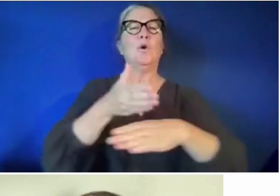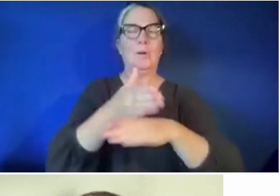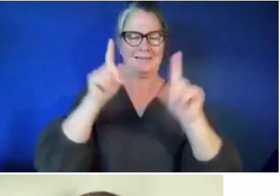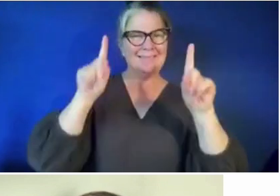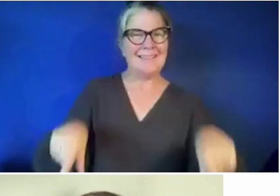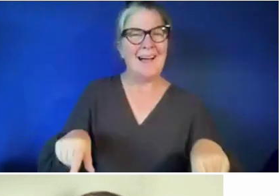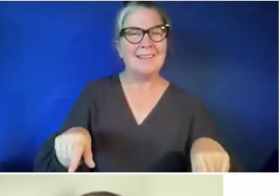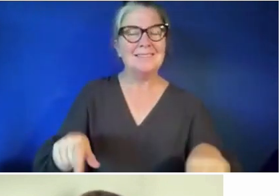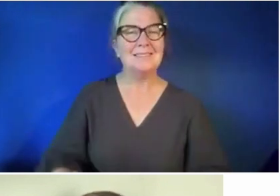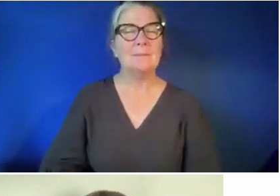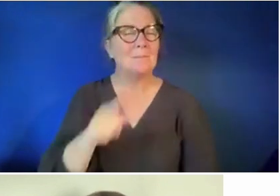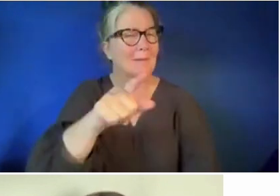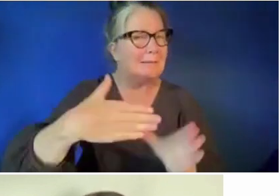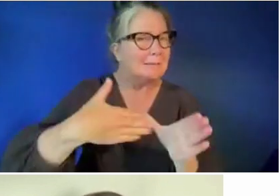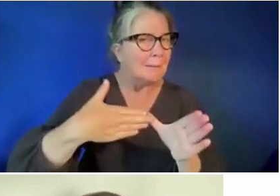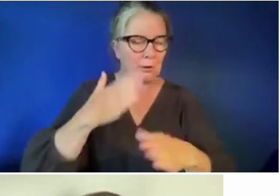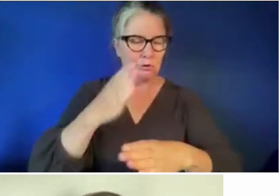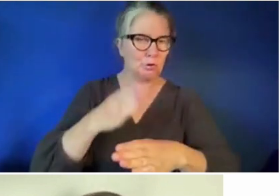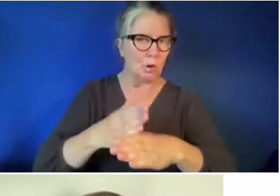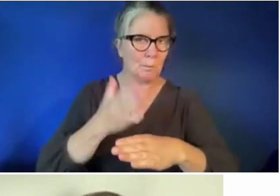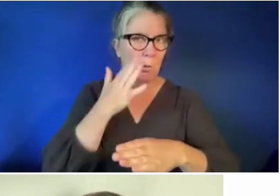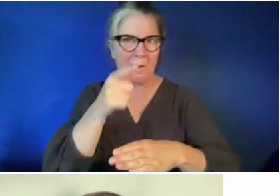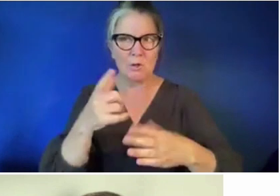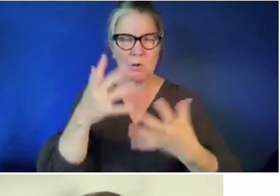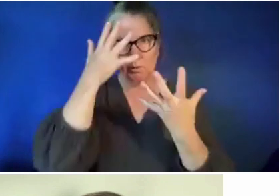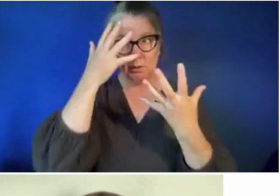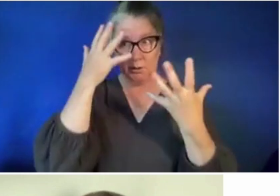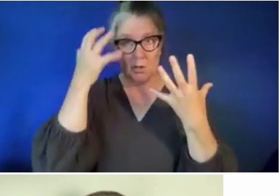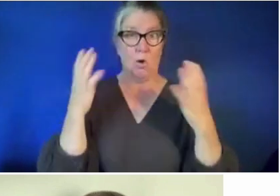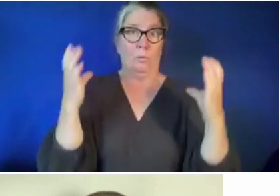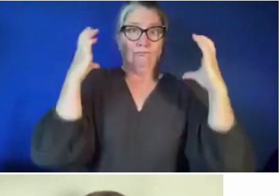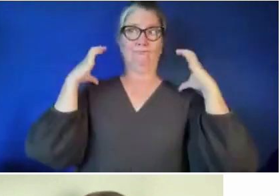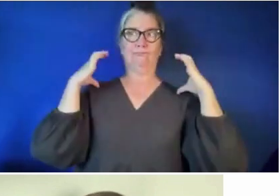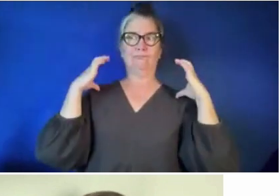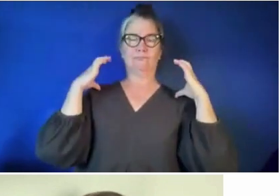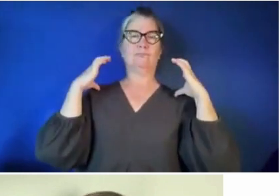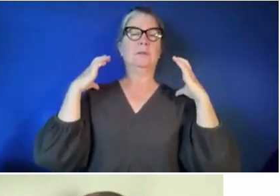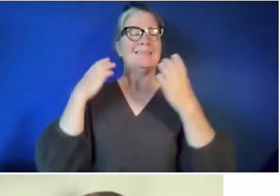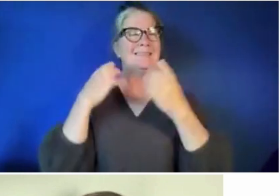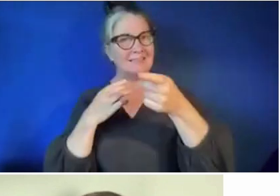when you're calling on that to make that the exception, not the expectation or the rule.